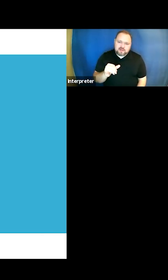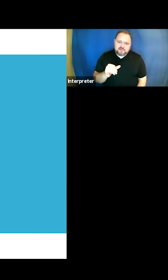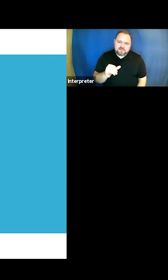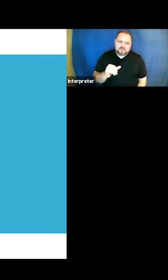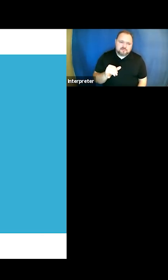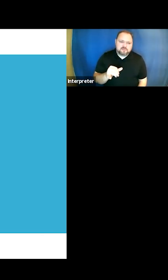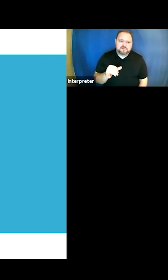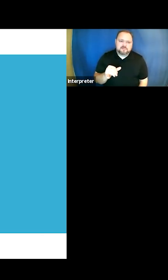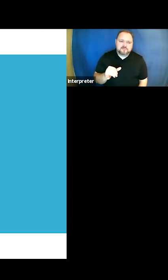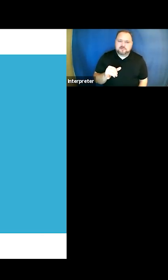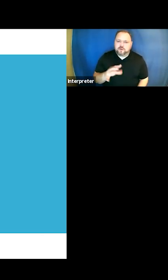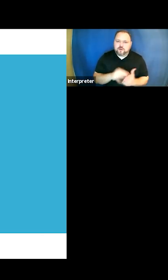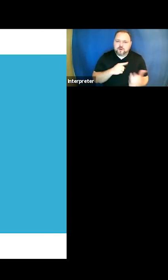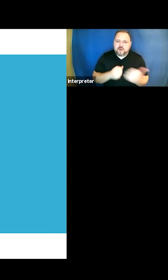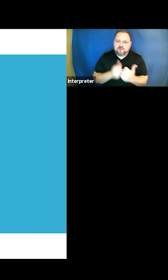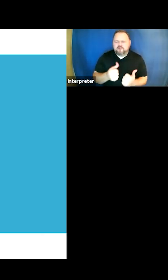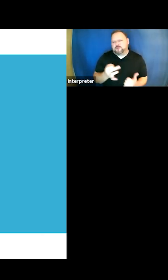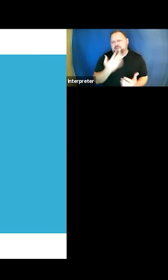I love that so much. Thank you so much for sharing.